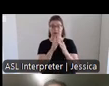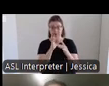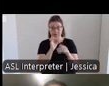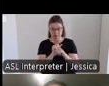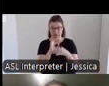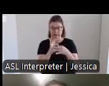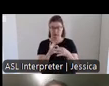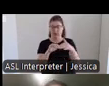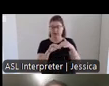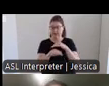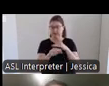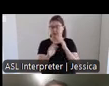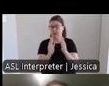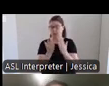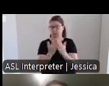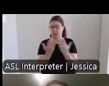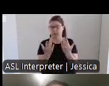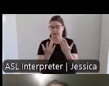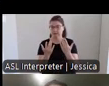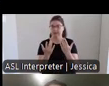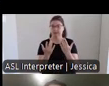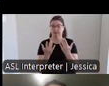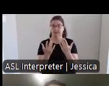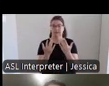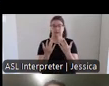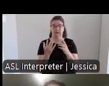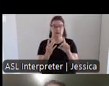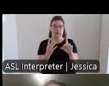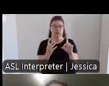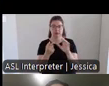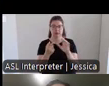And so I'm going to get out of my sharing for just a bit to show some web pages.